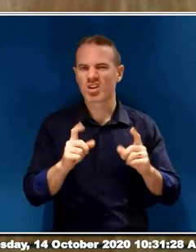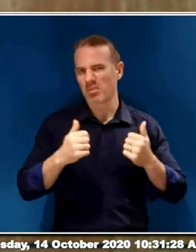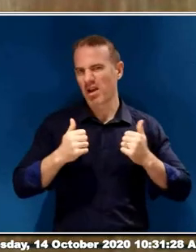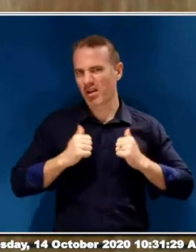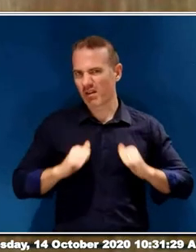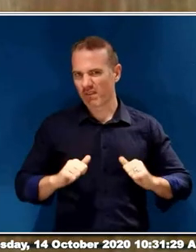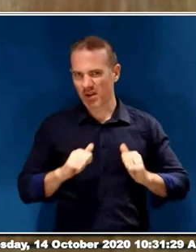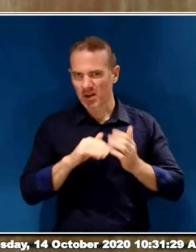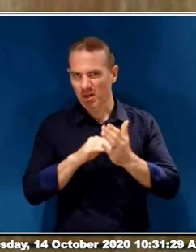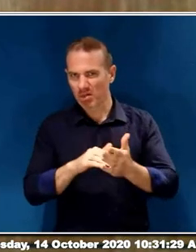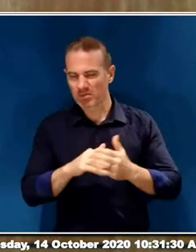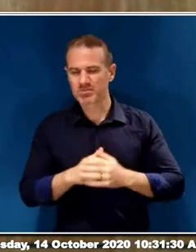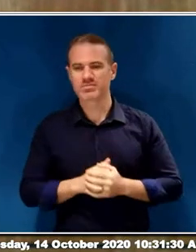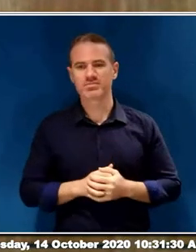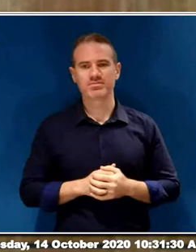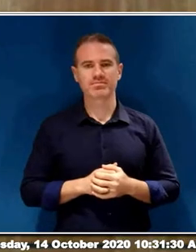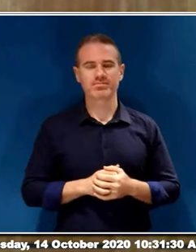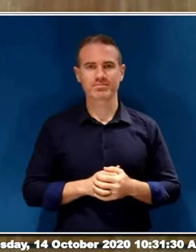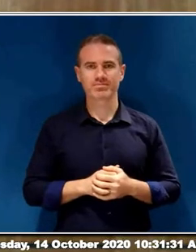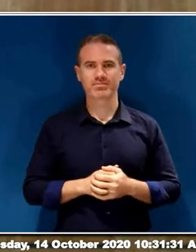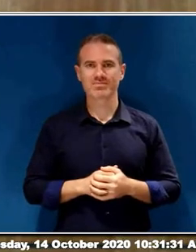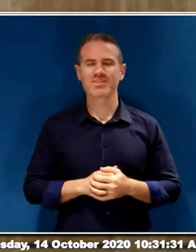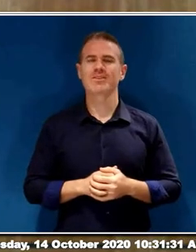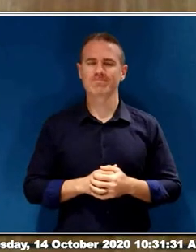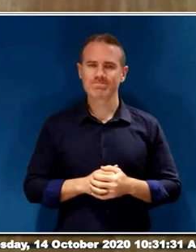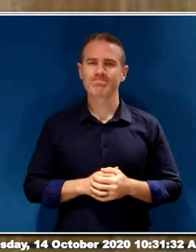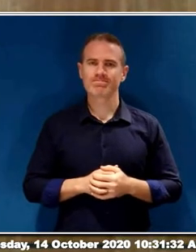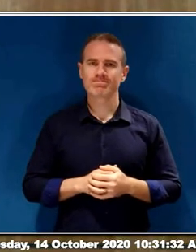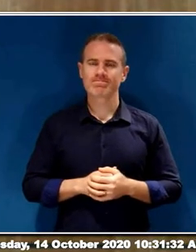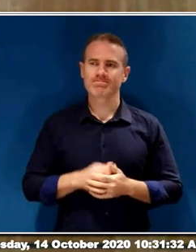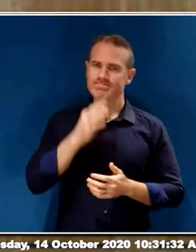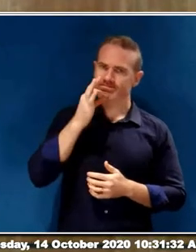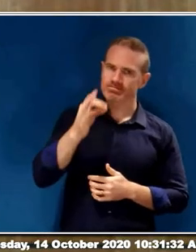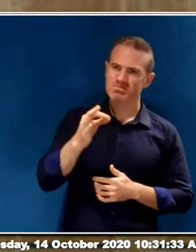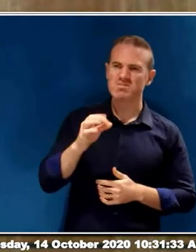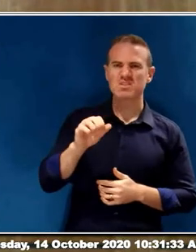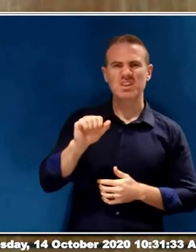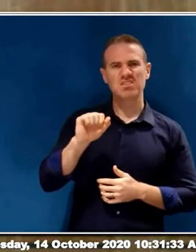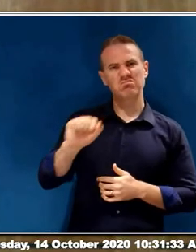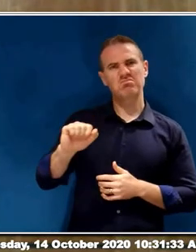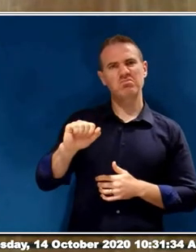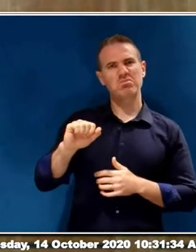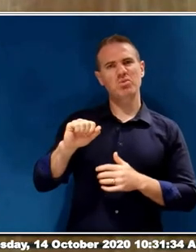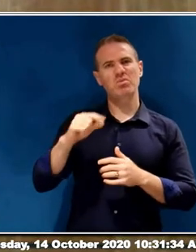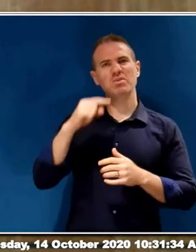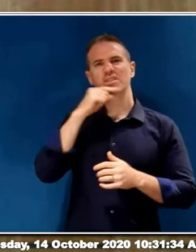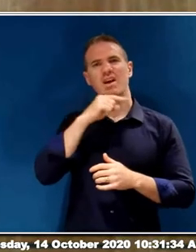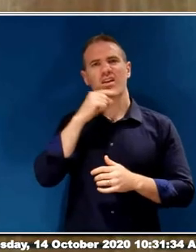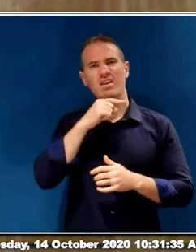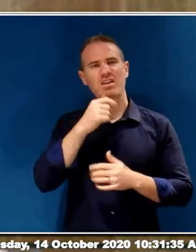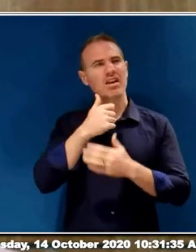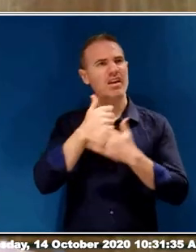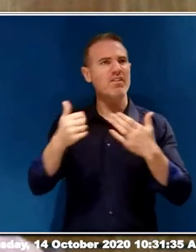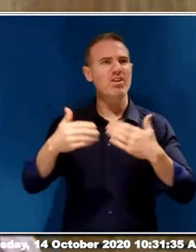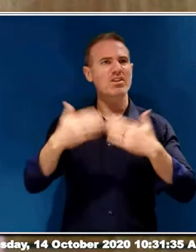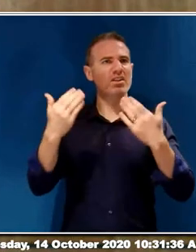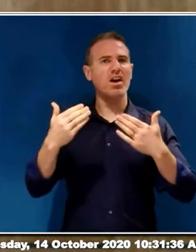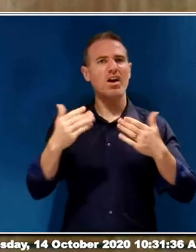And what was his general day-to-day experience by the school around this time, April, May? How was he coping?